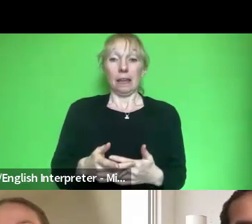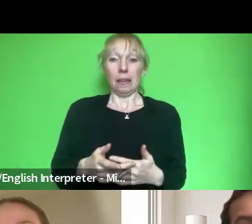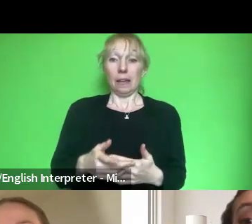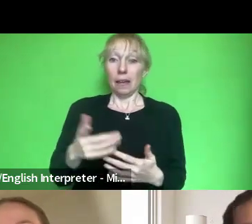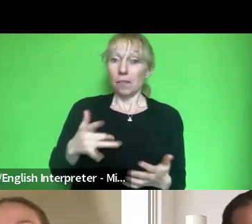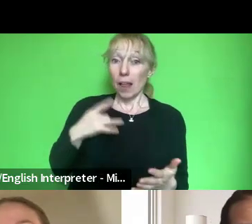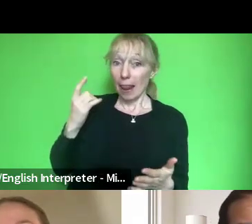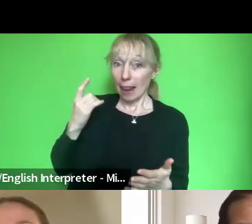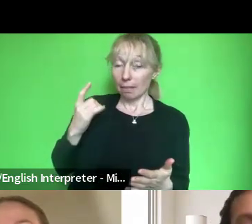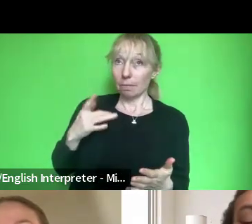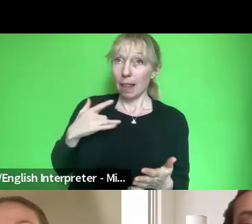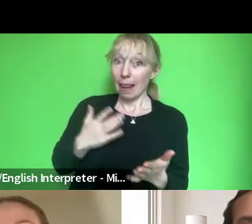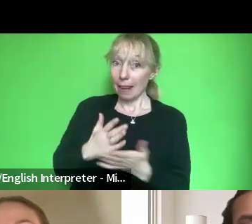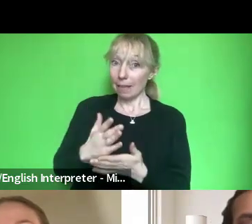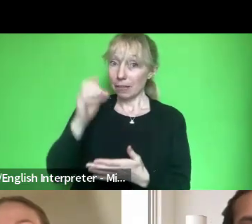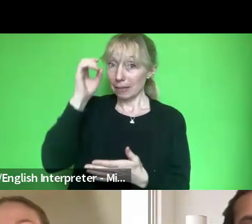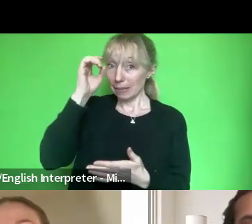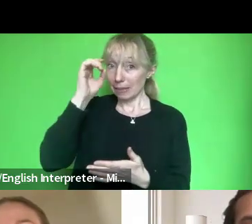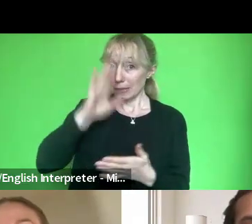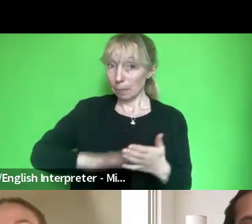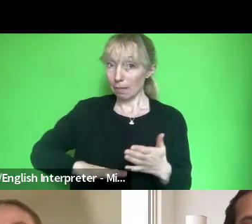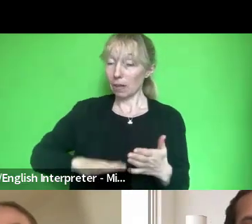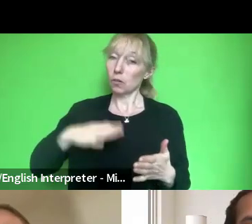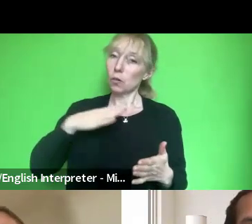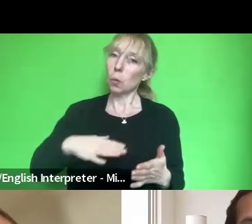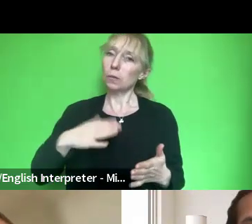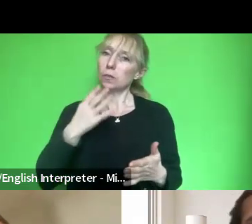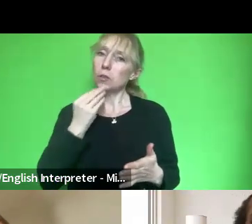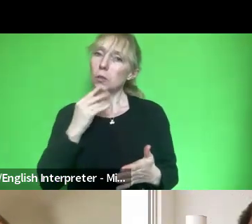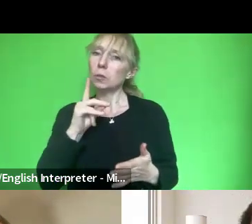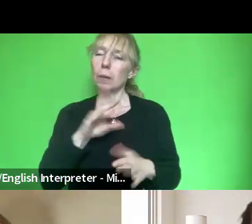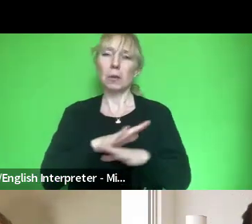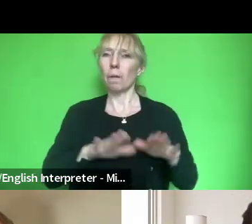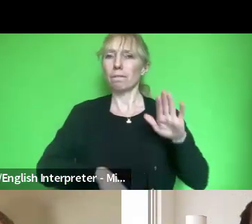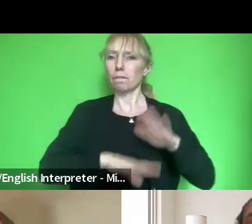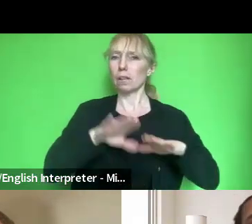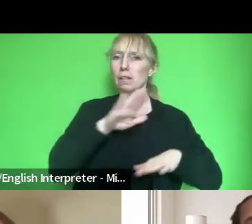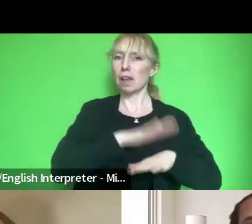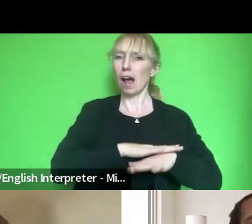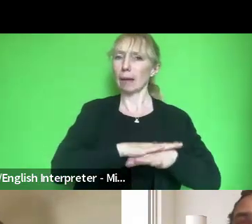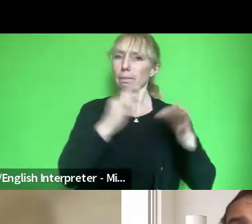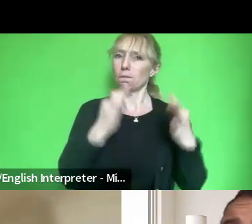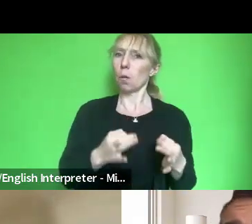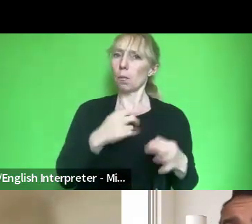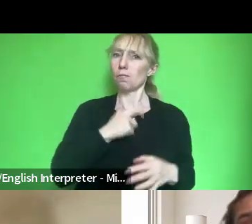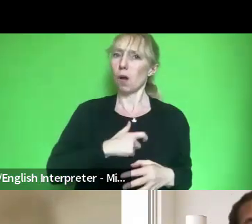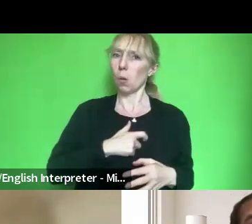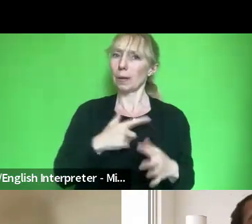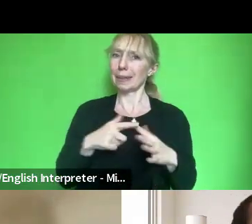experience that you'd like Sophia: Yes. Amelia: utilize but not necessarily in a full-time EDI role. Sophia: Absolutely. You do not need to do it